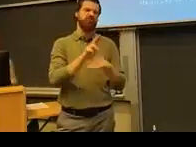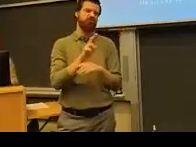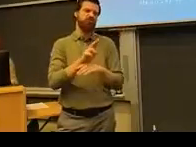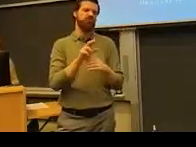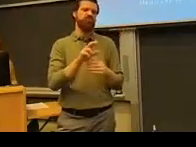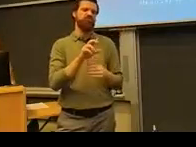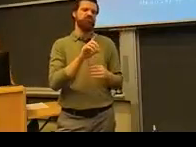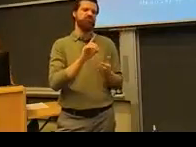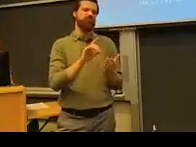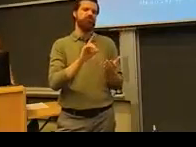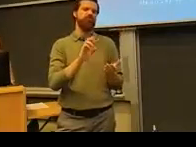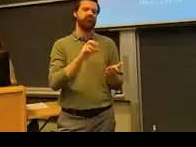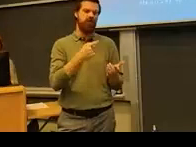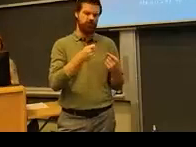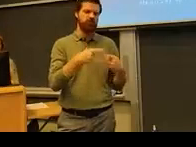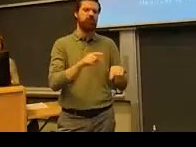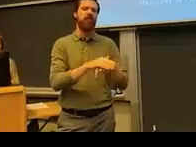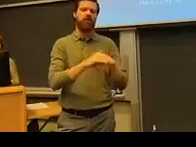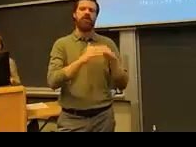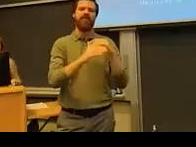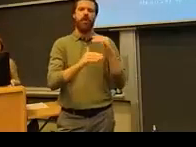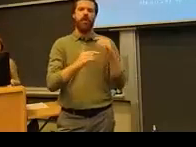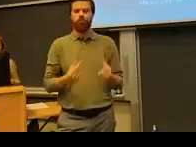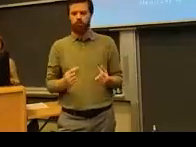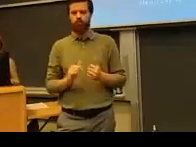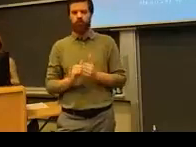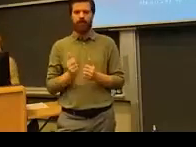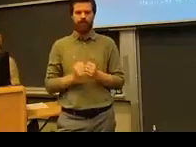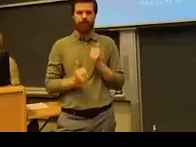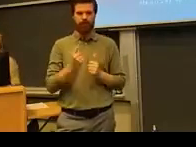what are we what can we do about it how can we keep everybody safe um what can we do for the